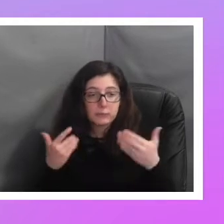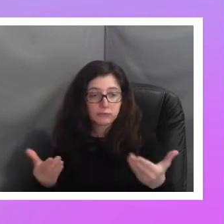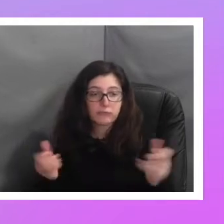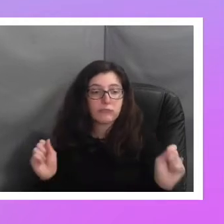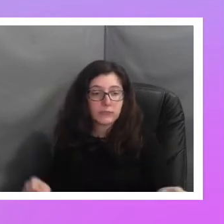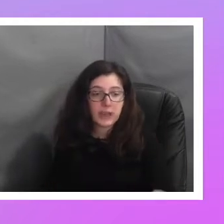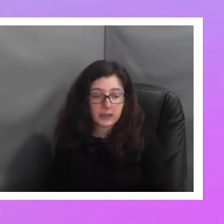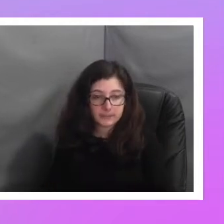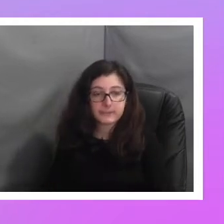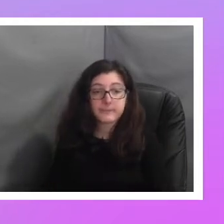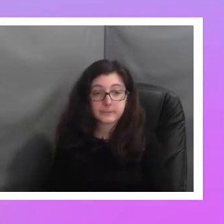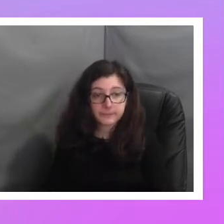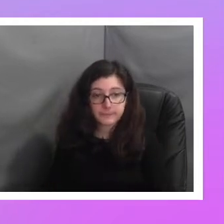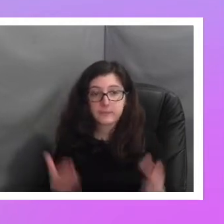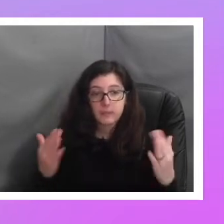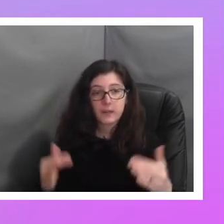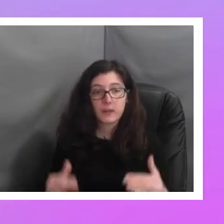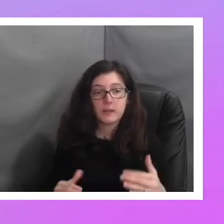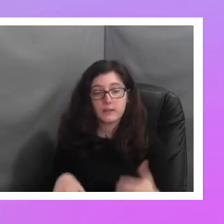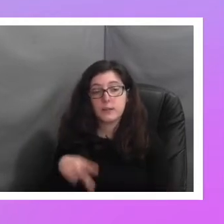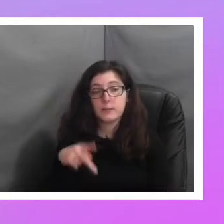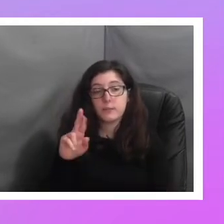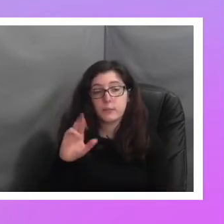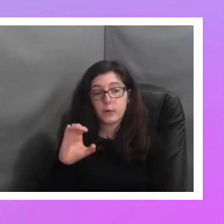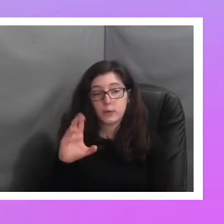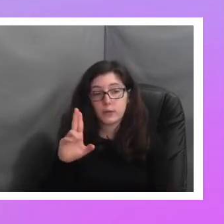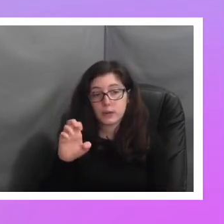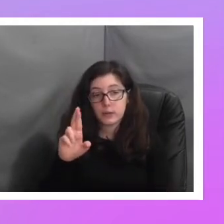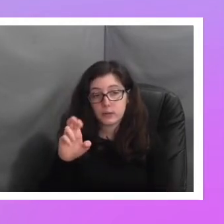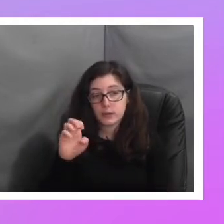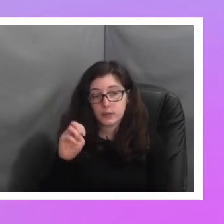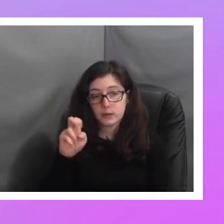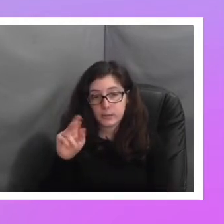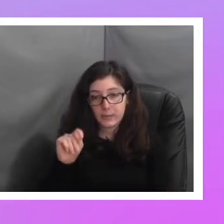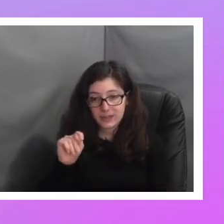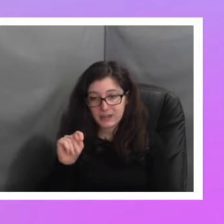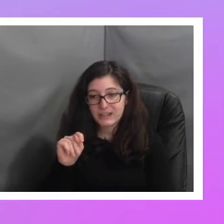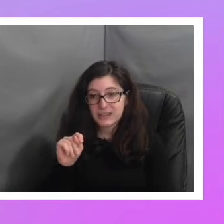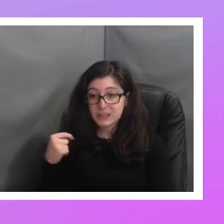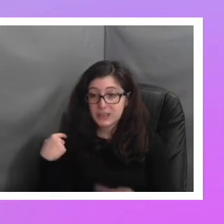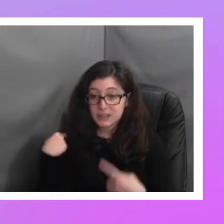So procurement, this has been a big problem for lots of people, colleges and universities